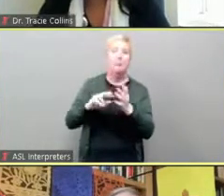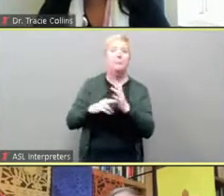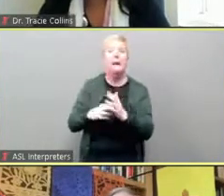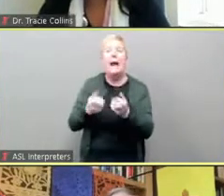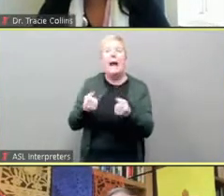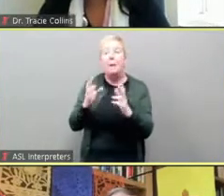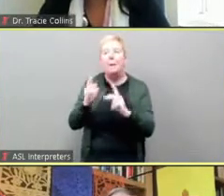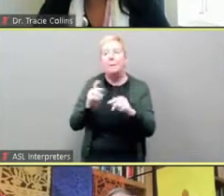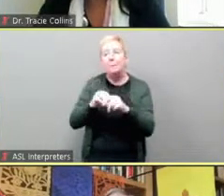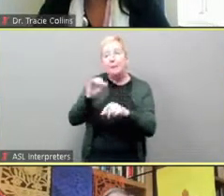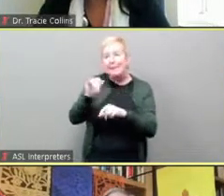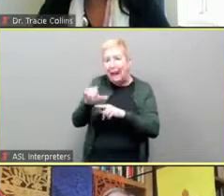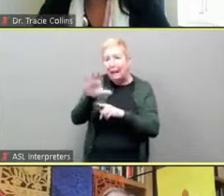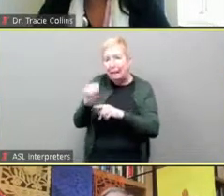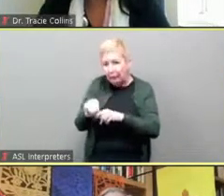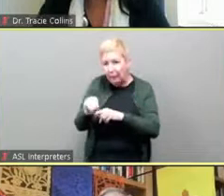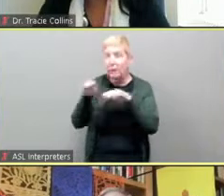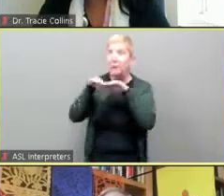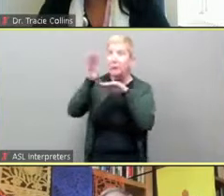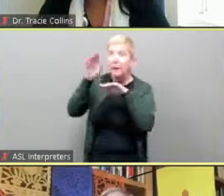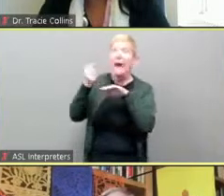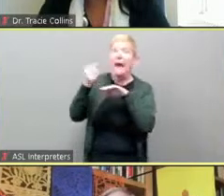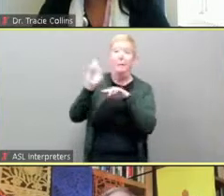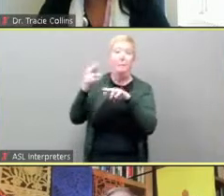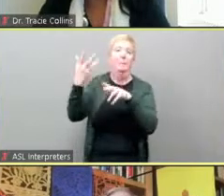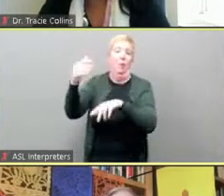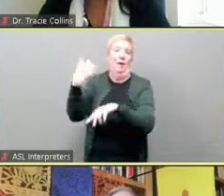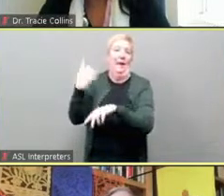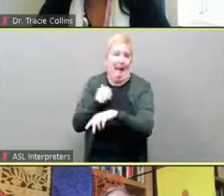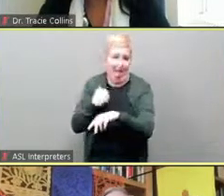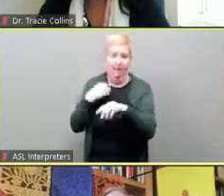uh, who are therefore eligible for the vaccine. And so you divide those two,